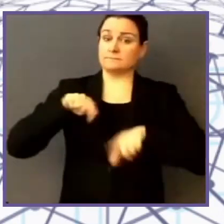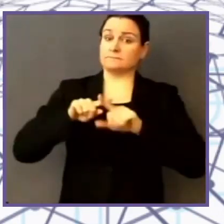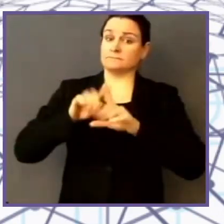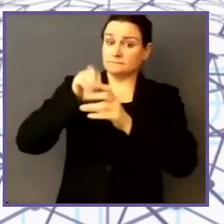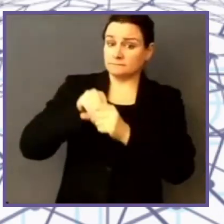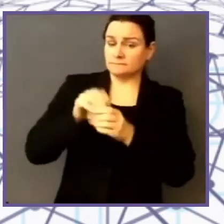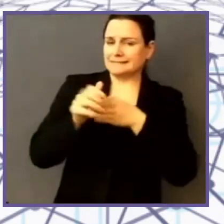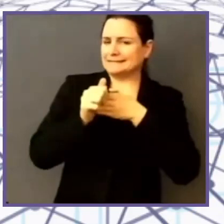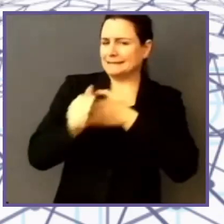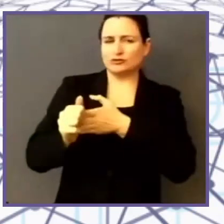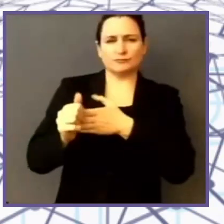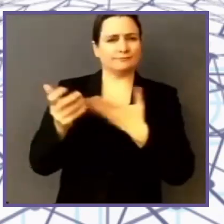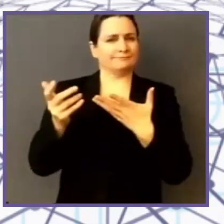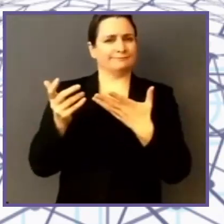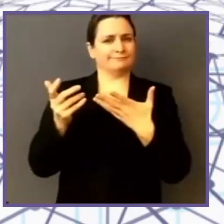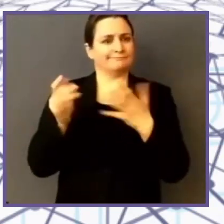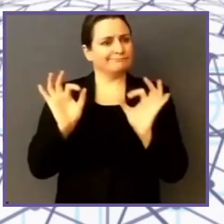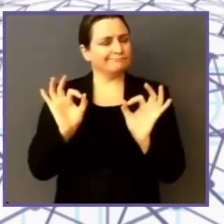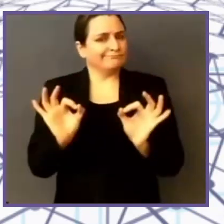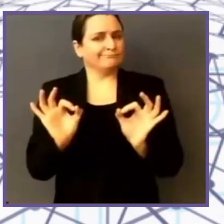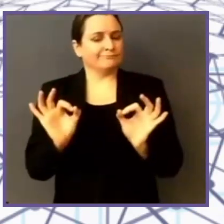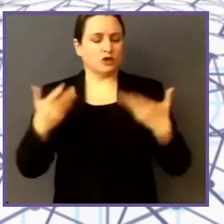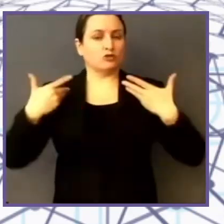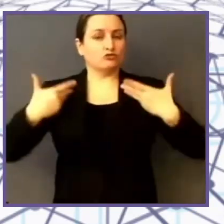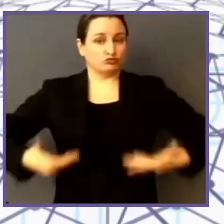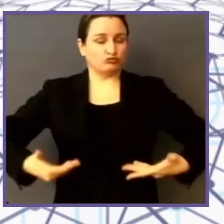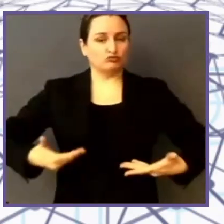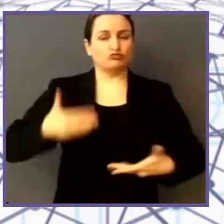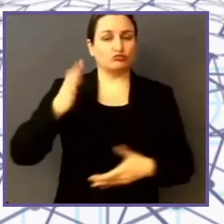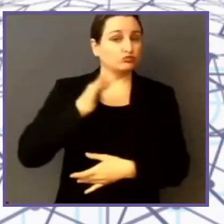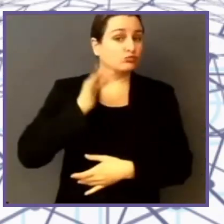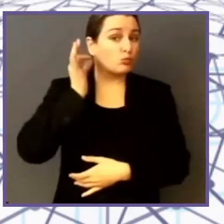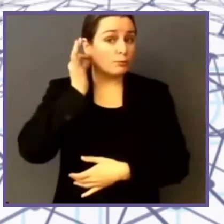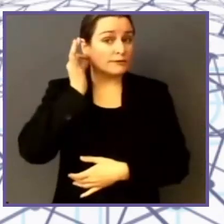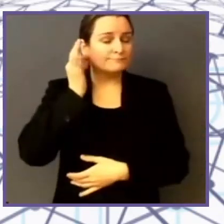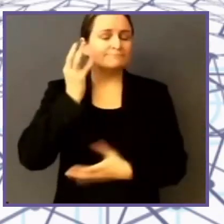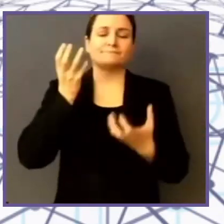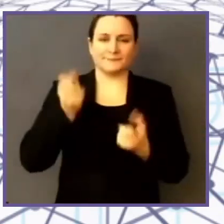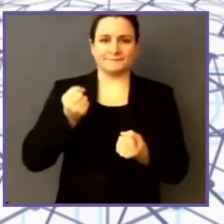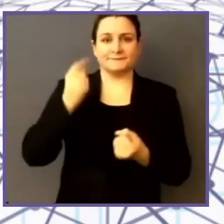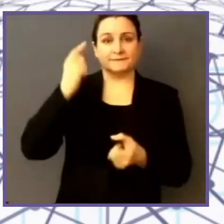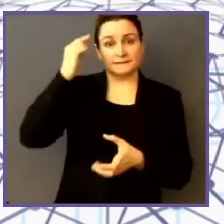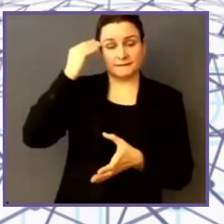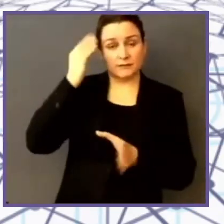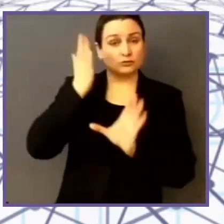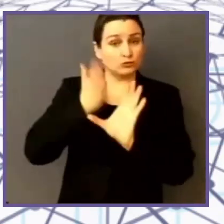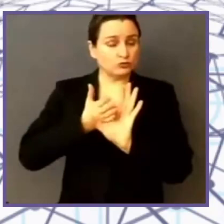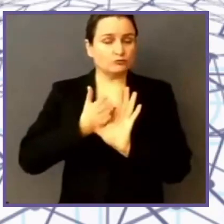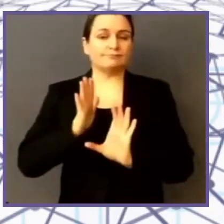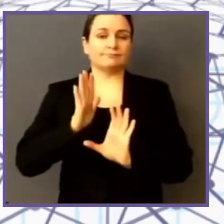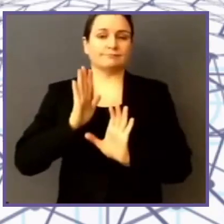identifies as a woman with psychosocial disability and is joining us from remotely from Chennai, India.